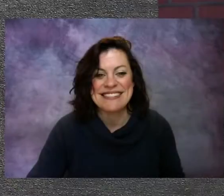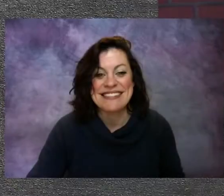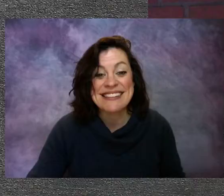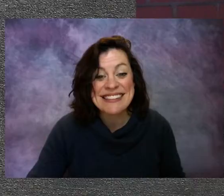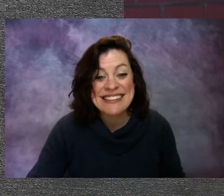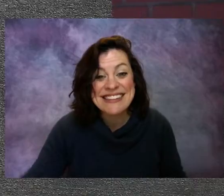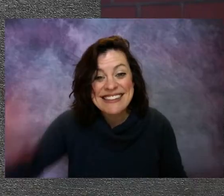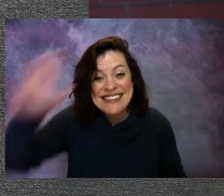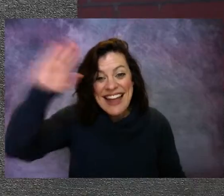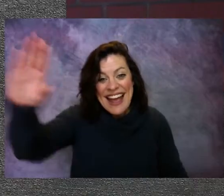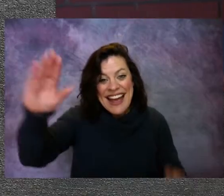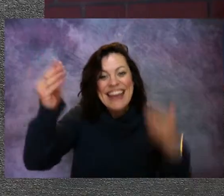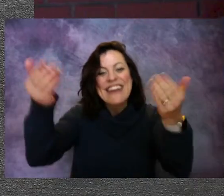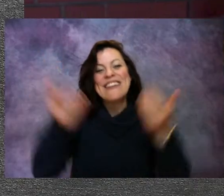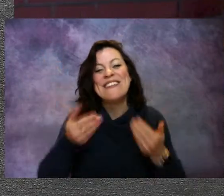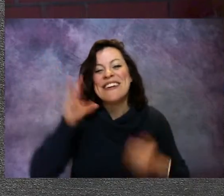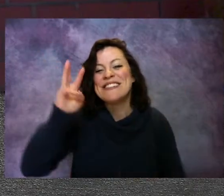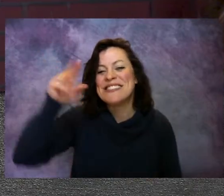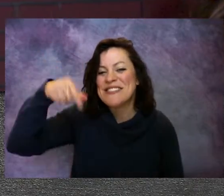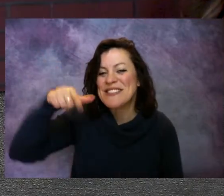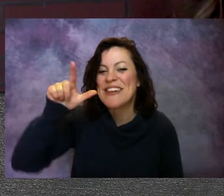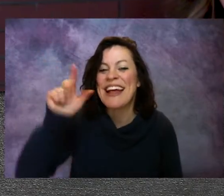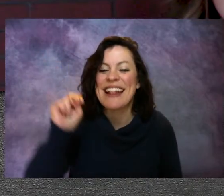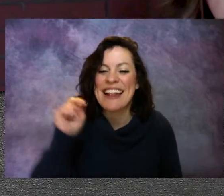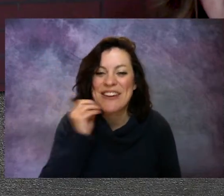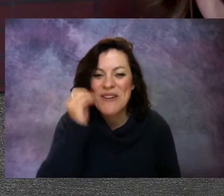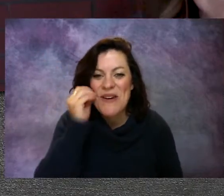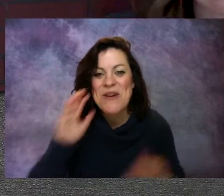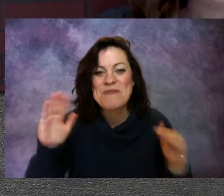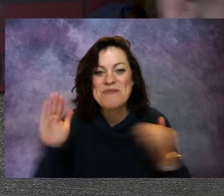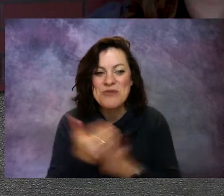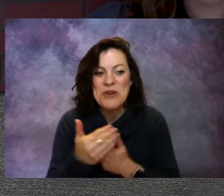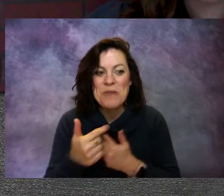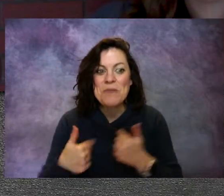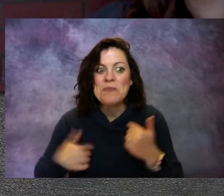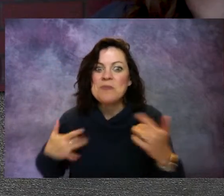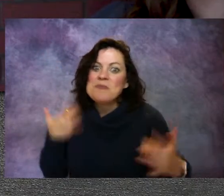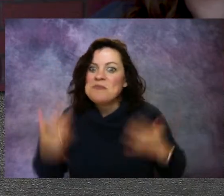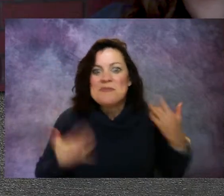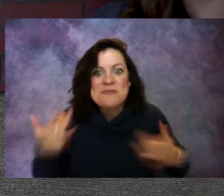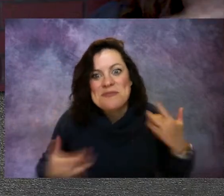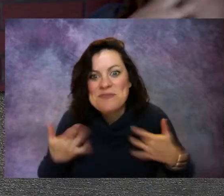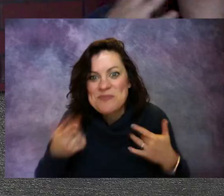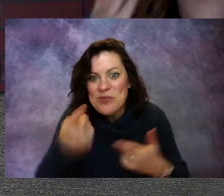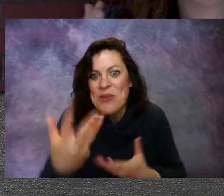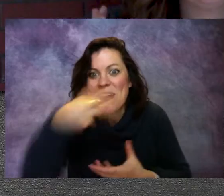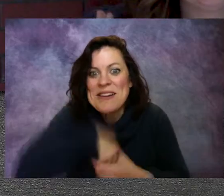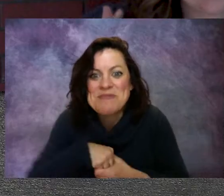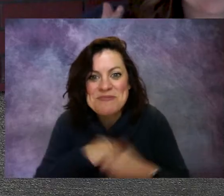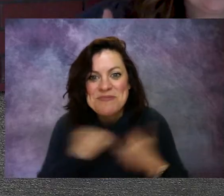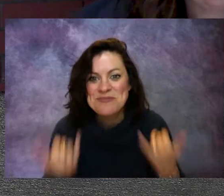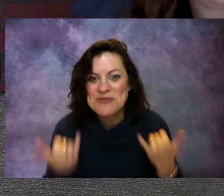Hi and welcome to WQLN Homeroom. I'm so excited that you decided to come today